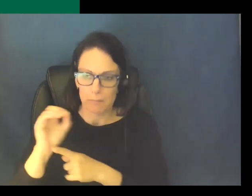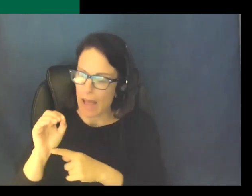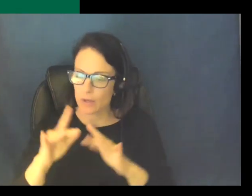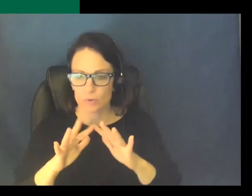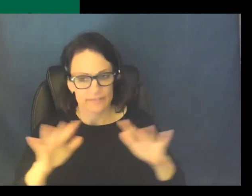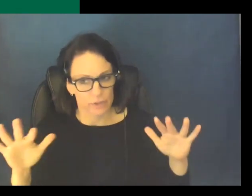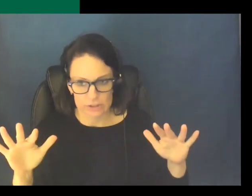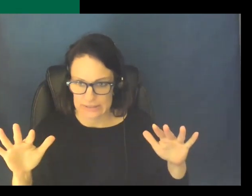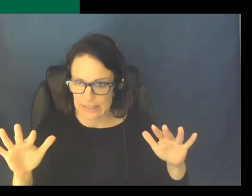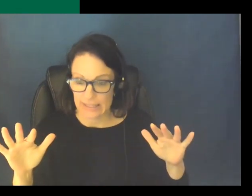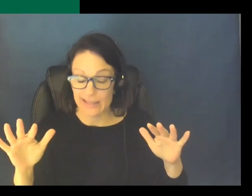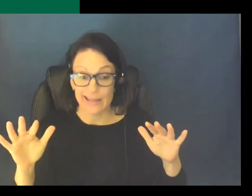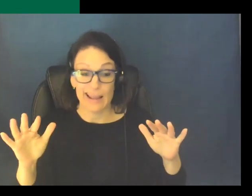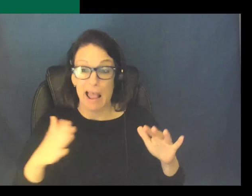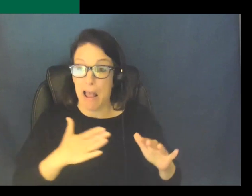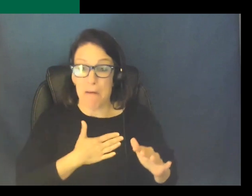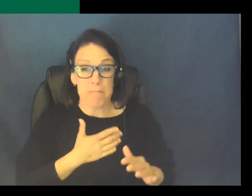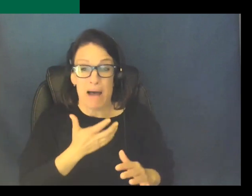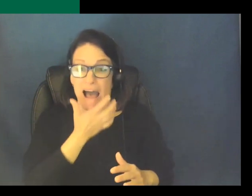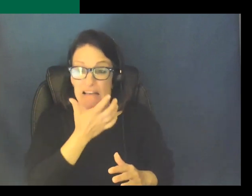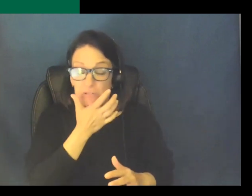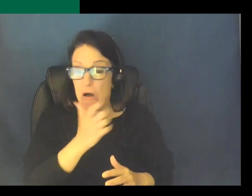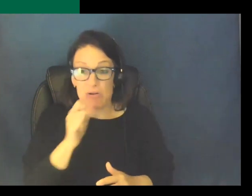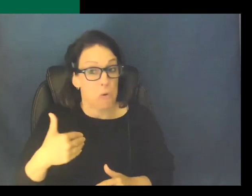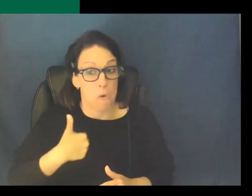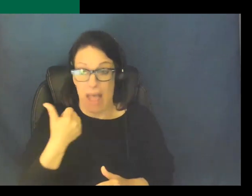We have the public comment period, but this will be on-going, and we welcome continued input. 2030 is close, but 2050 is many years away. What do we need to do now to build for the long-term. Written comments can be submitted by the instructions on the screen. And if you stay for comment, you will be called on if you raise your hand. But feel free to just listen. Thank you, again, and with that I'll turn it over to Stacie who will facilitate public comment.